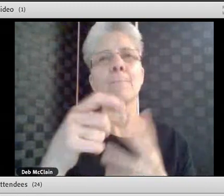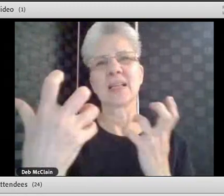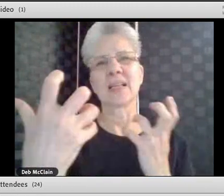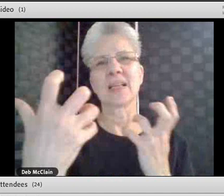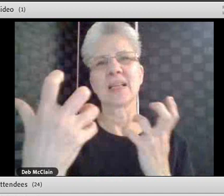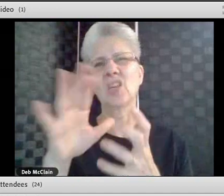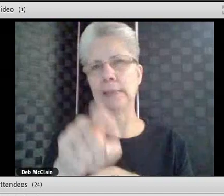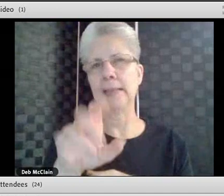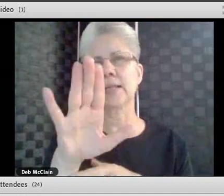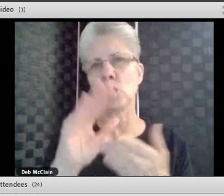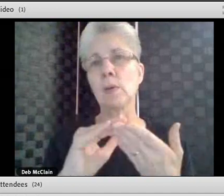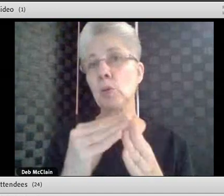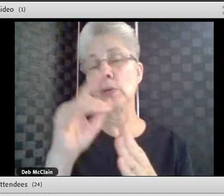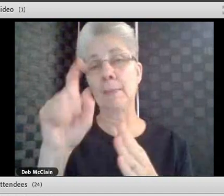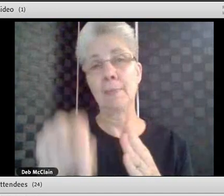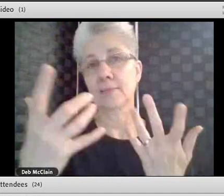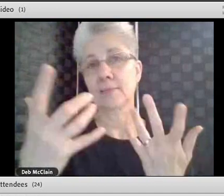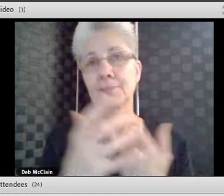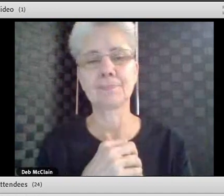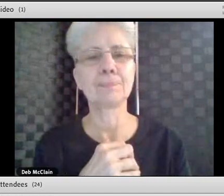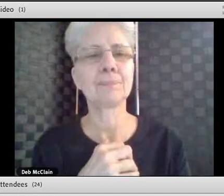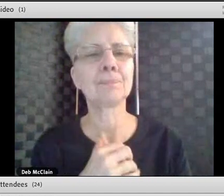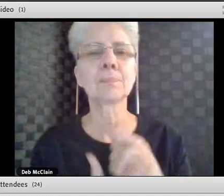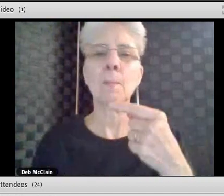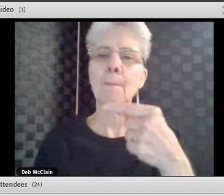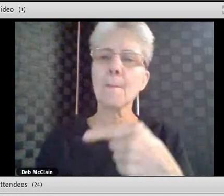It's your lab, and it must fit your needs in your community.